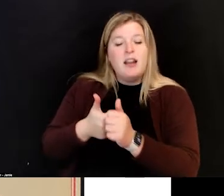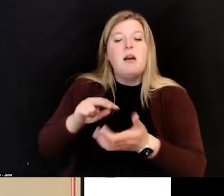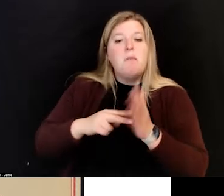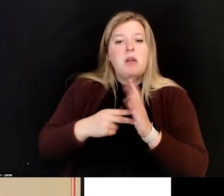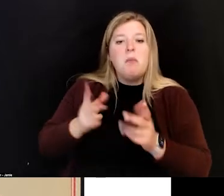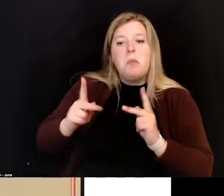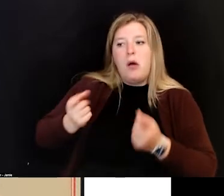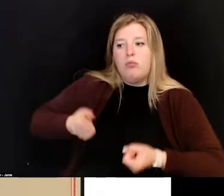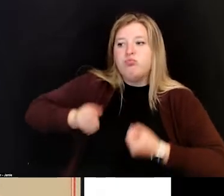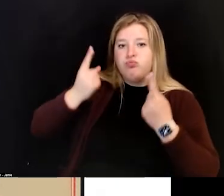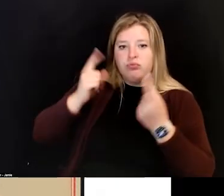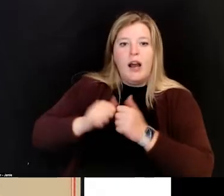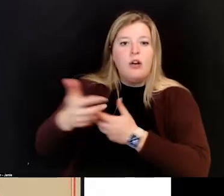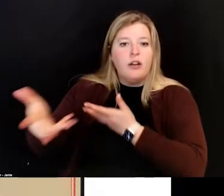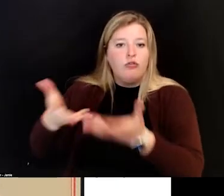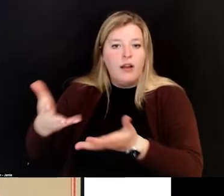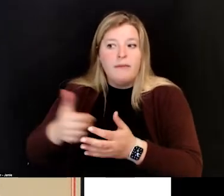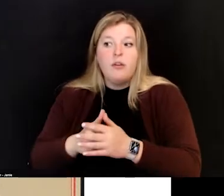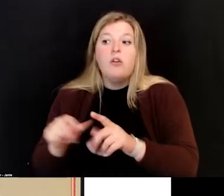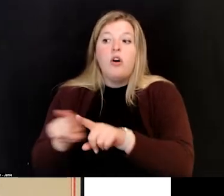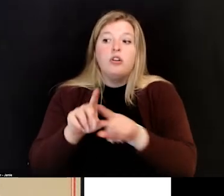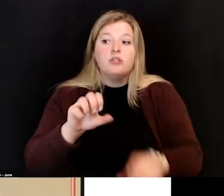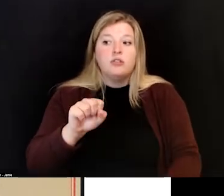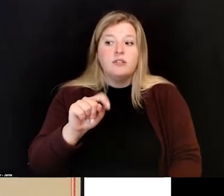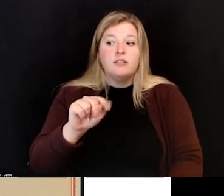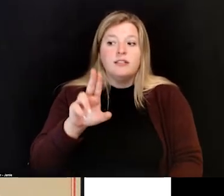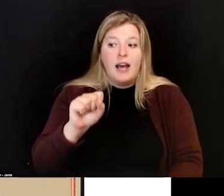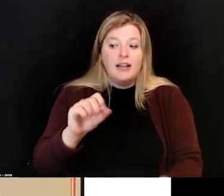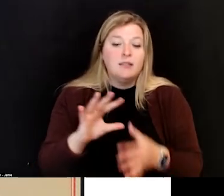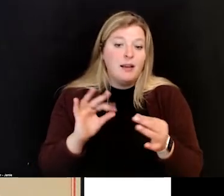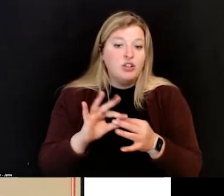Status Messages also support screen reader users